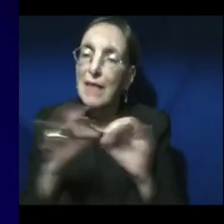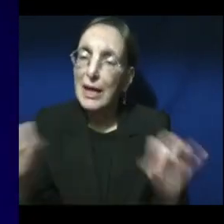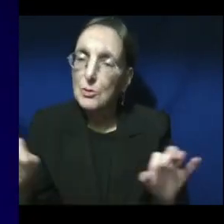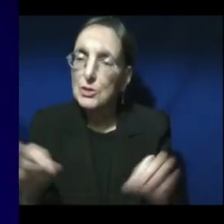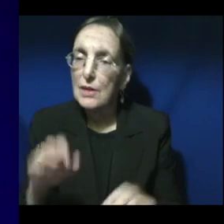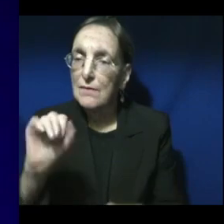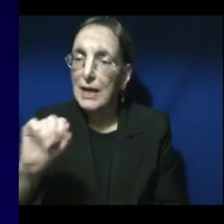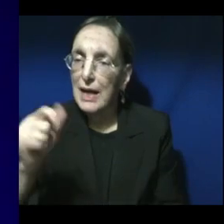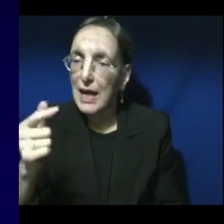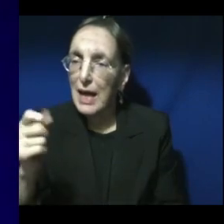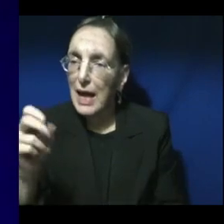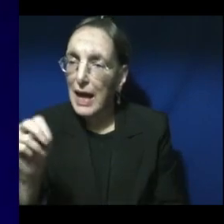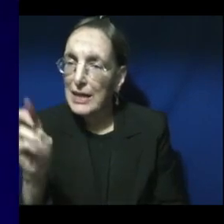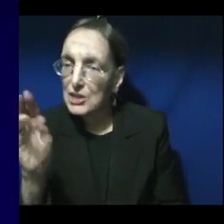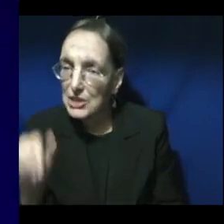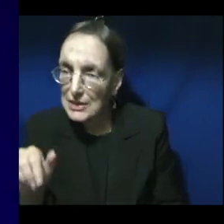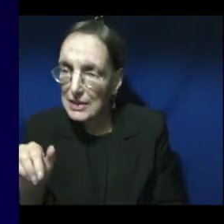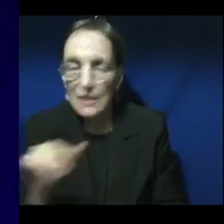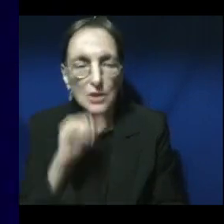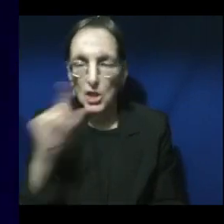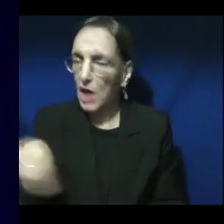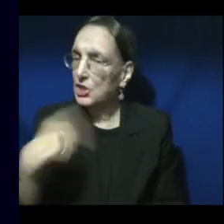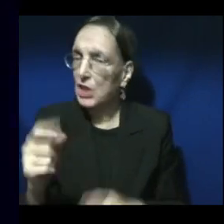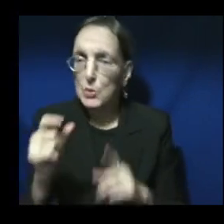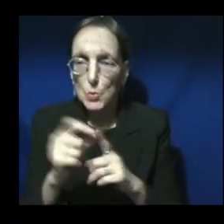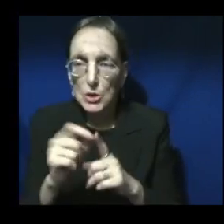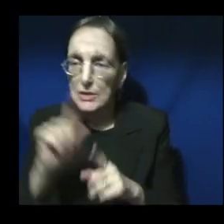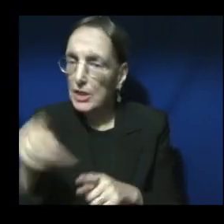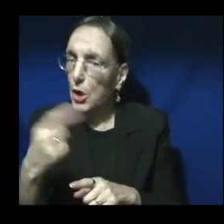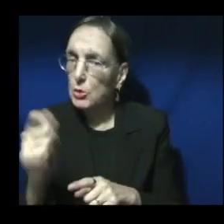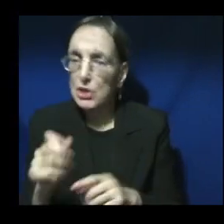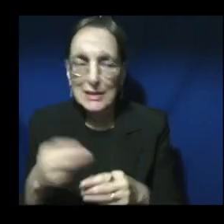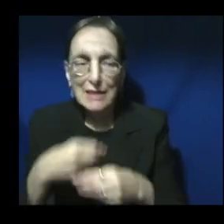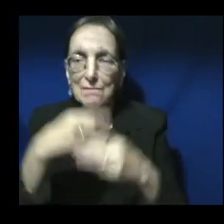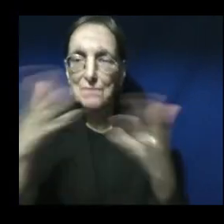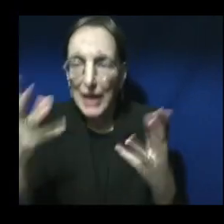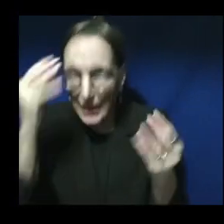They don’t just convey information. They say what it means to engage in a particular action,